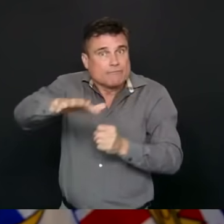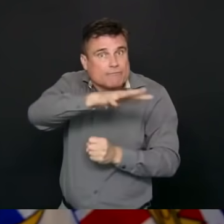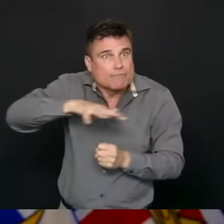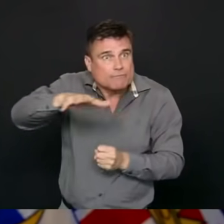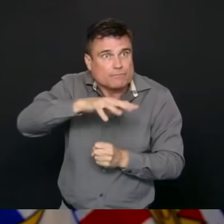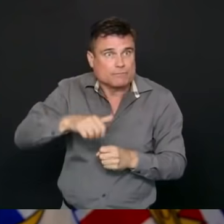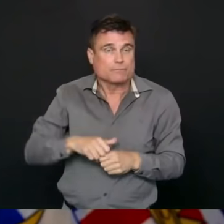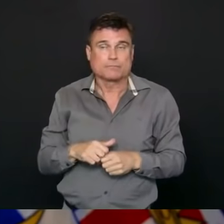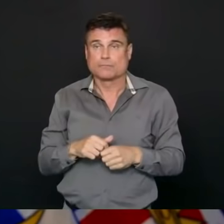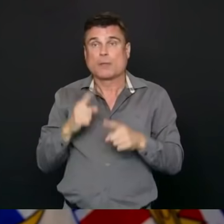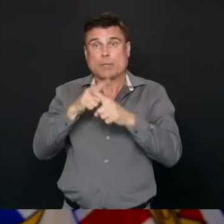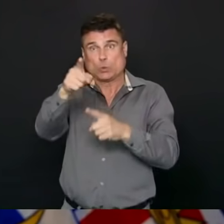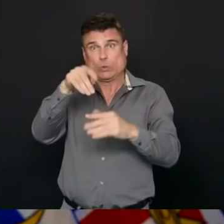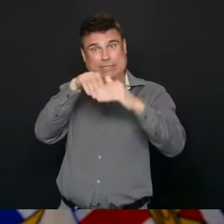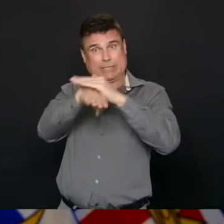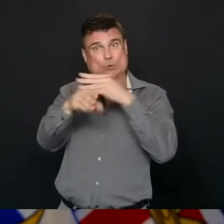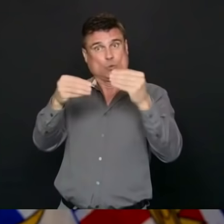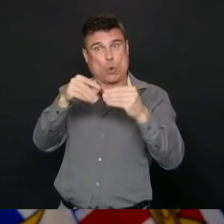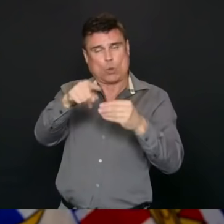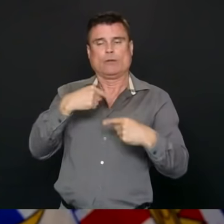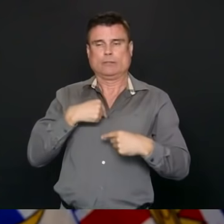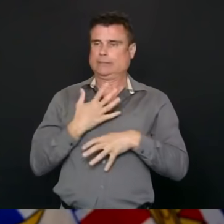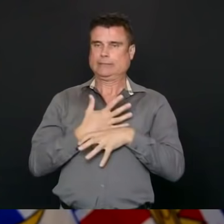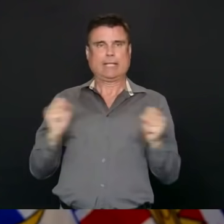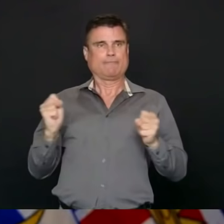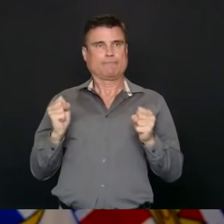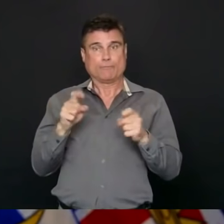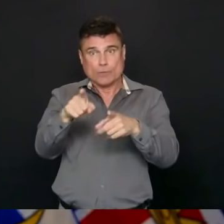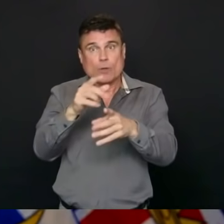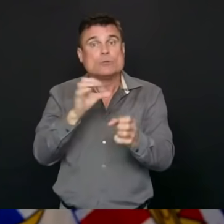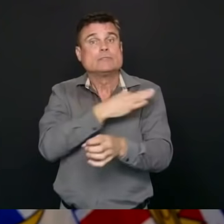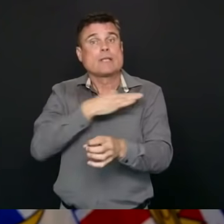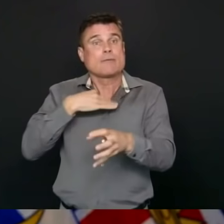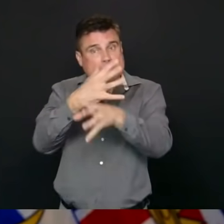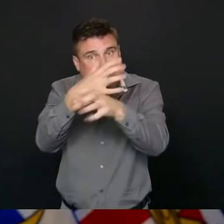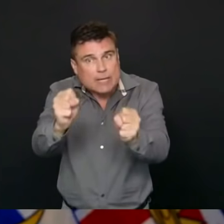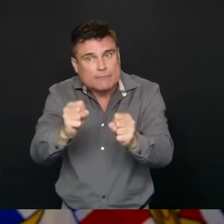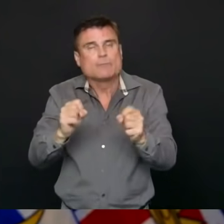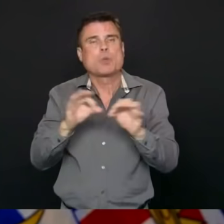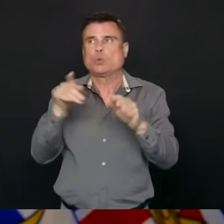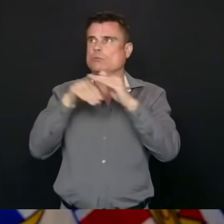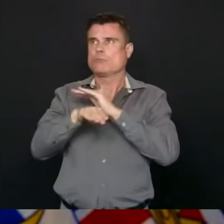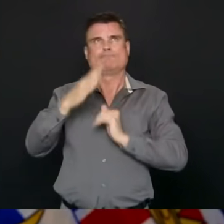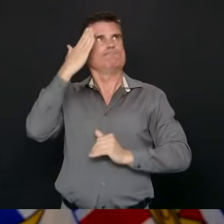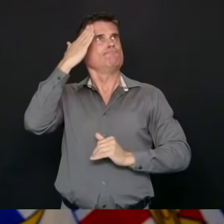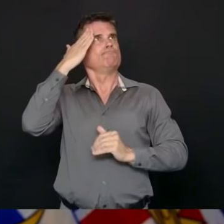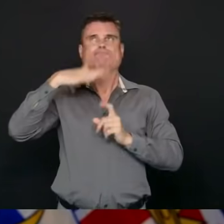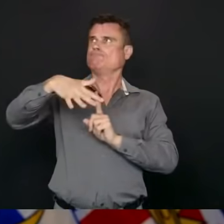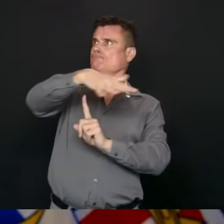And that's the way we can build confidence together that we are taking appropriate